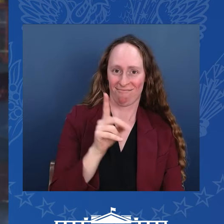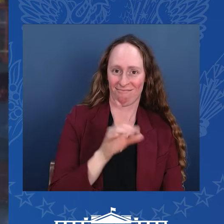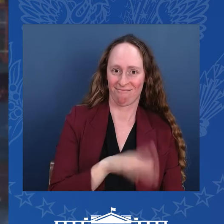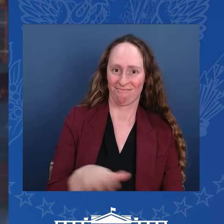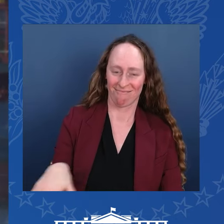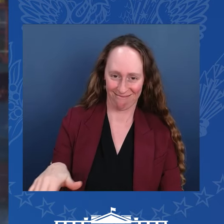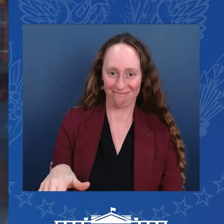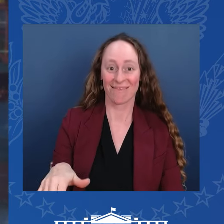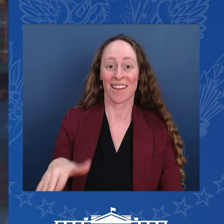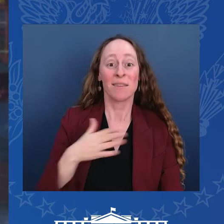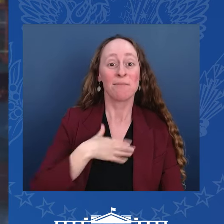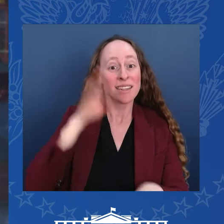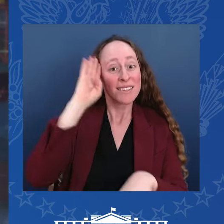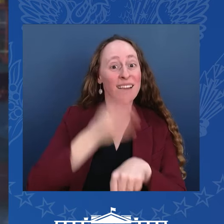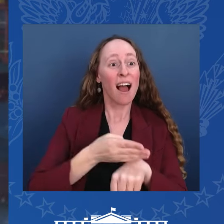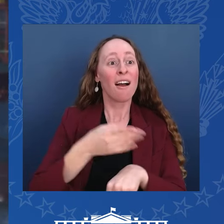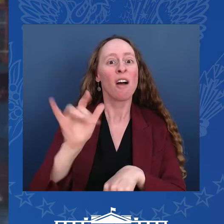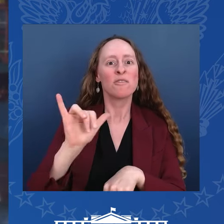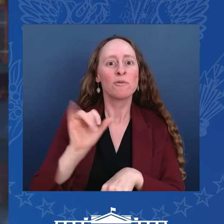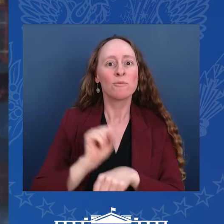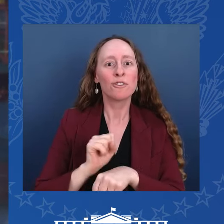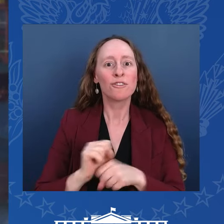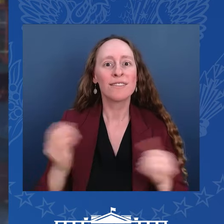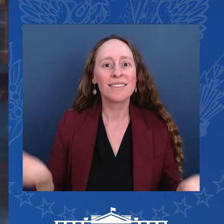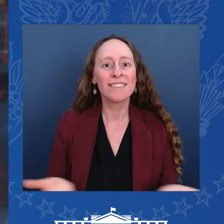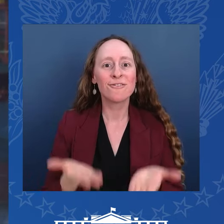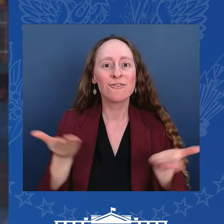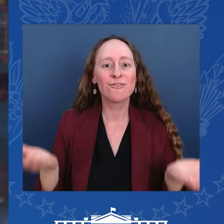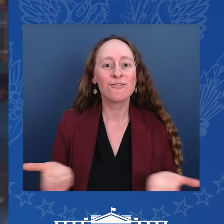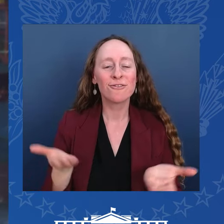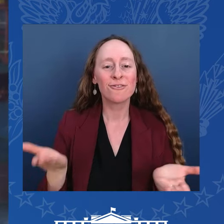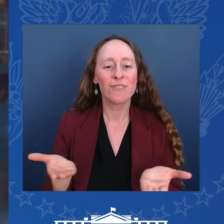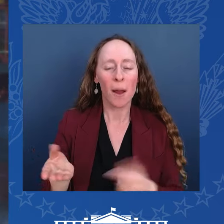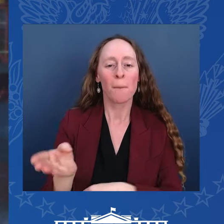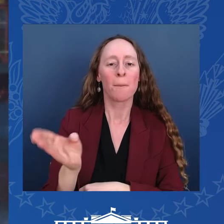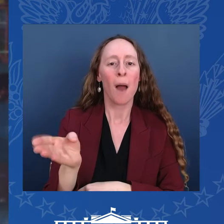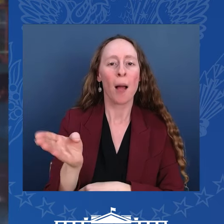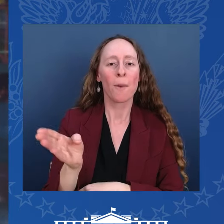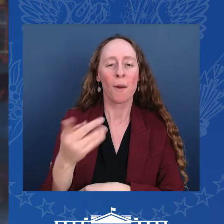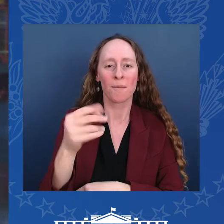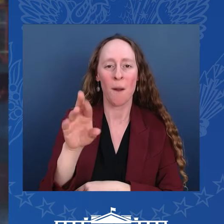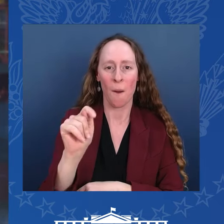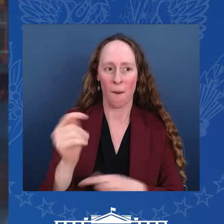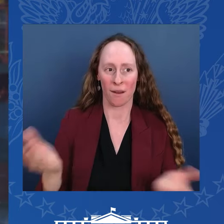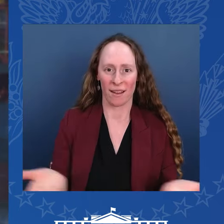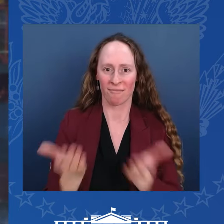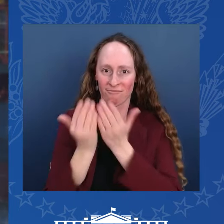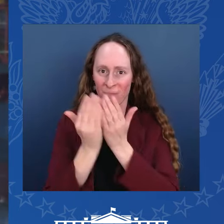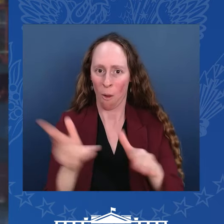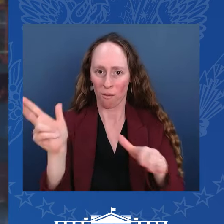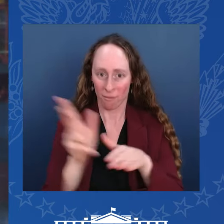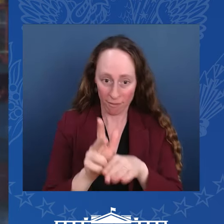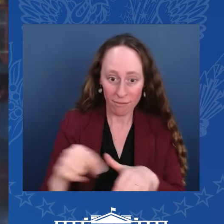We are a third generation family of longshoreman as my grandfather was a longshoreman at Yorktown, Virginia.